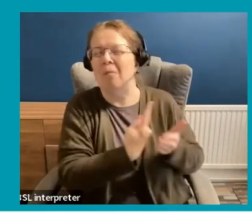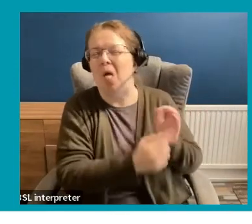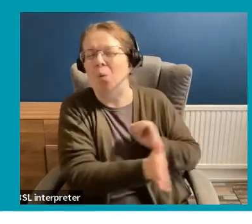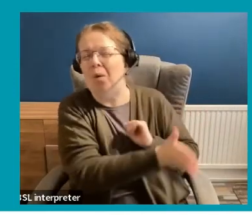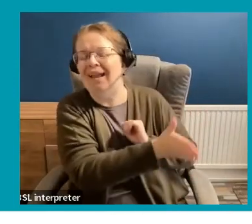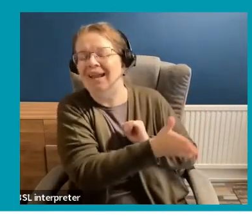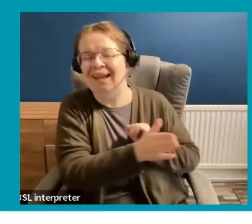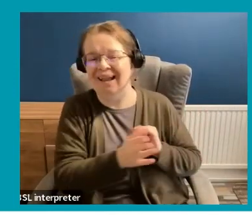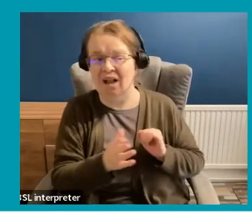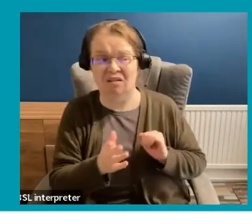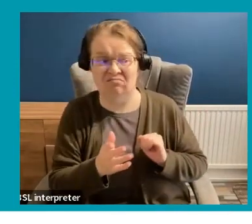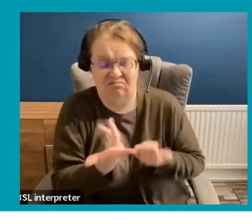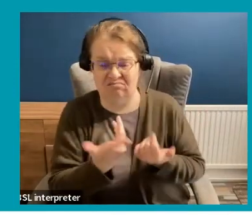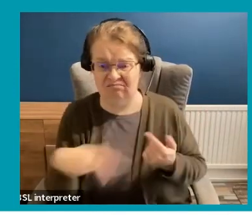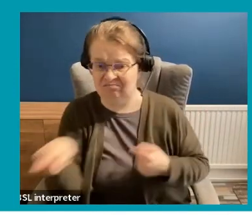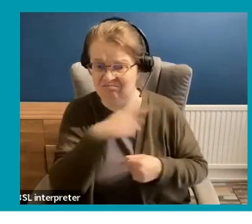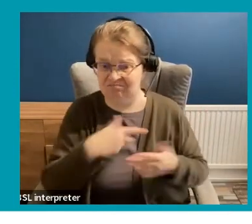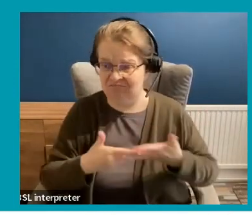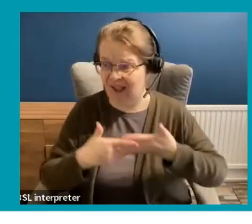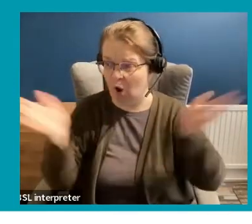an alternative way of working for everyone and